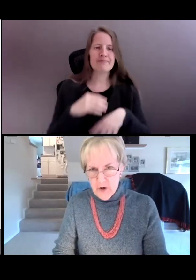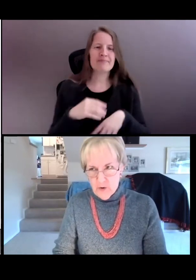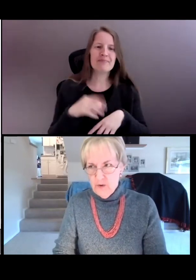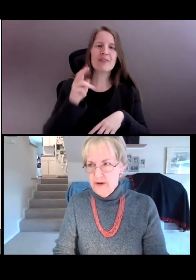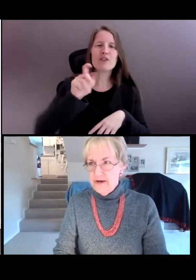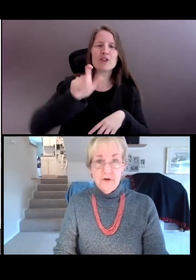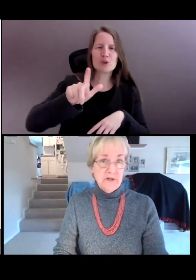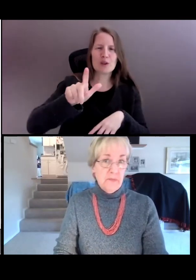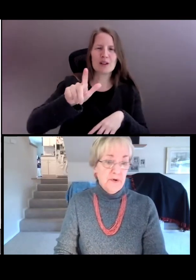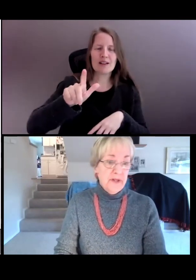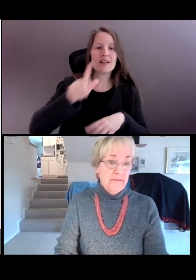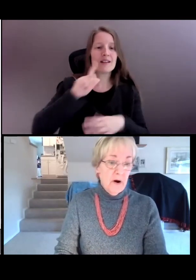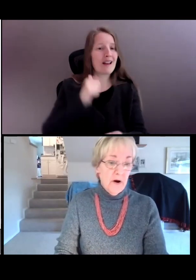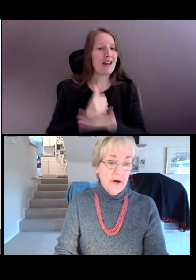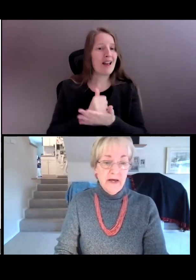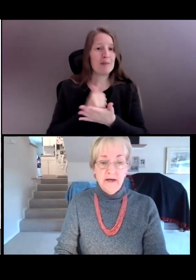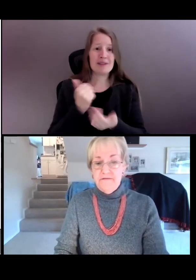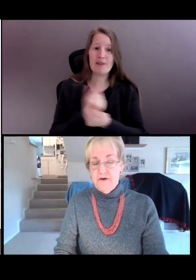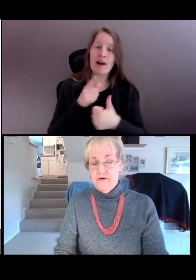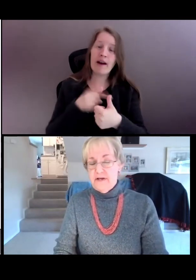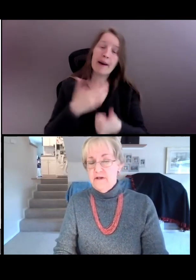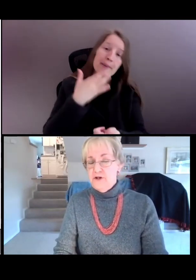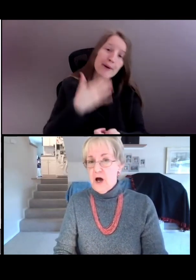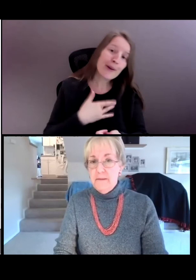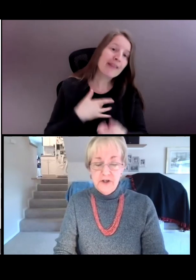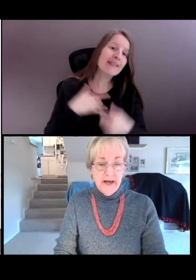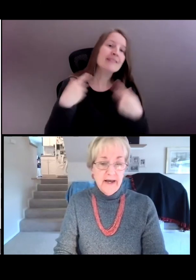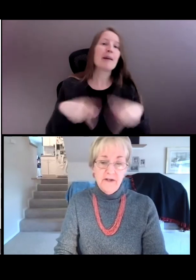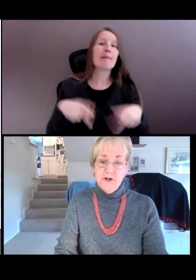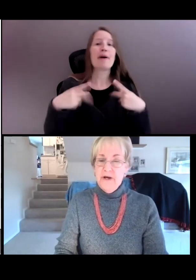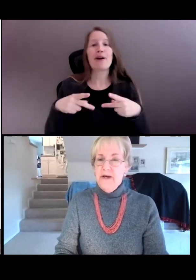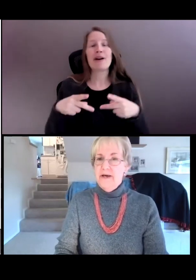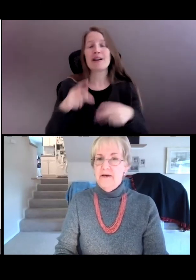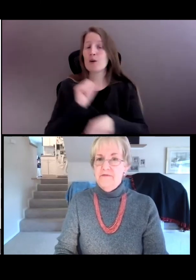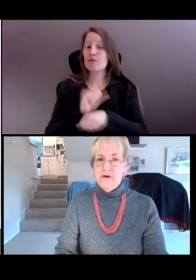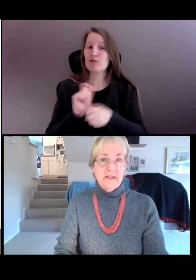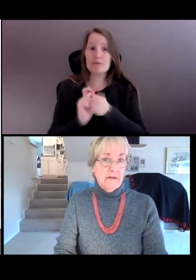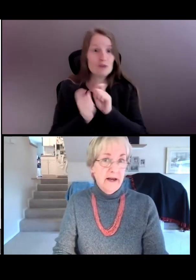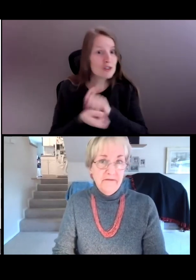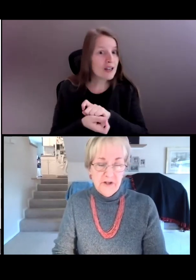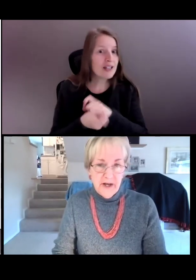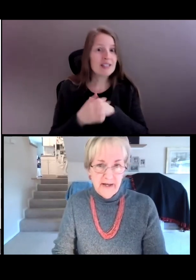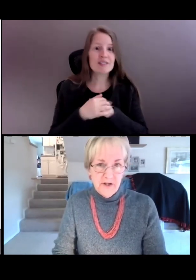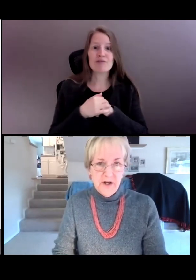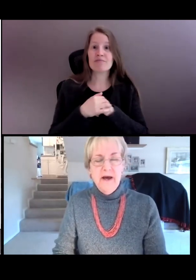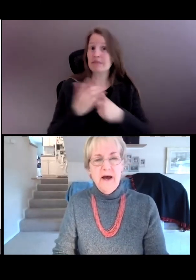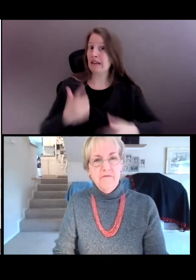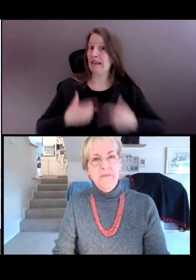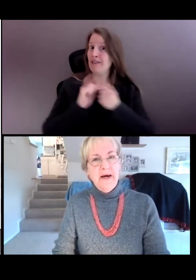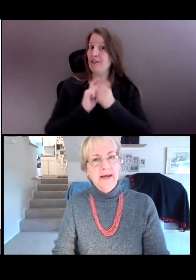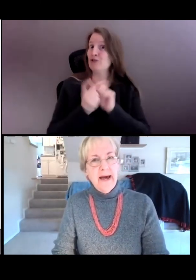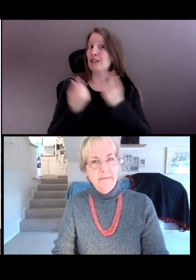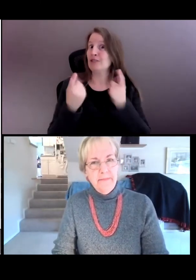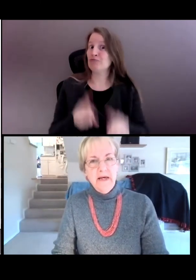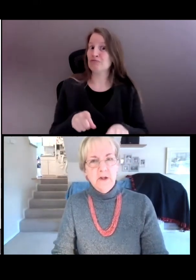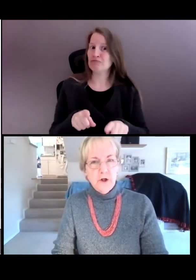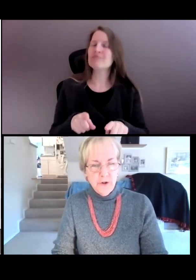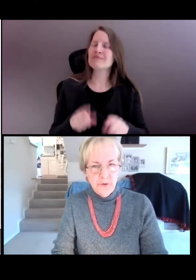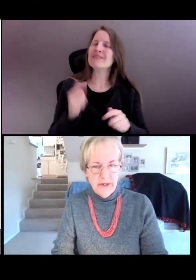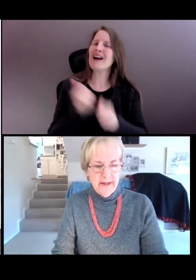know if there is a birthday party, job change, life change, everybody can be included in